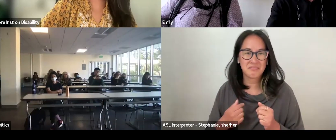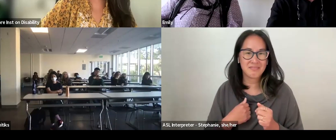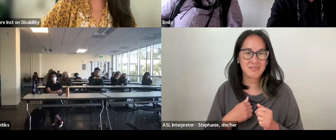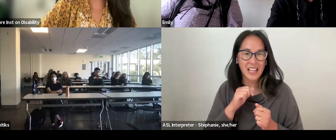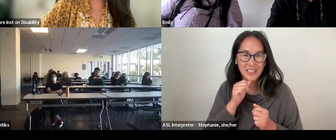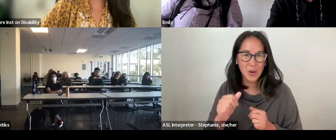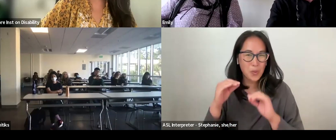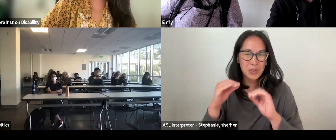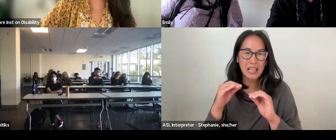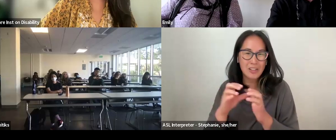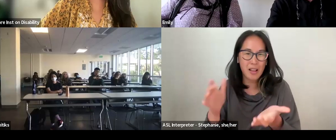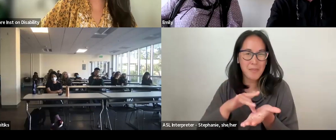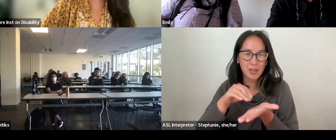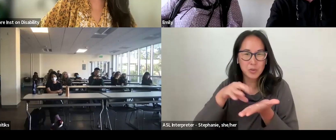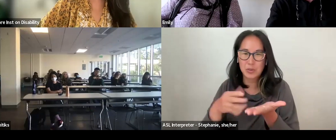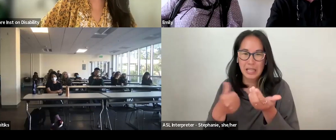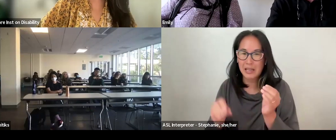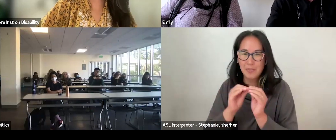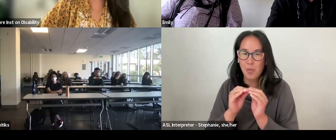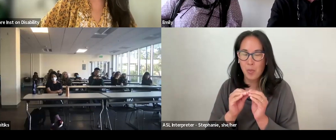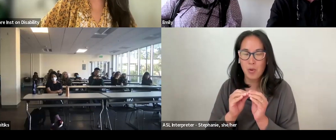to medical students now in my own institution.